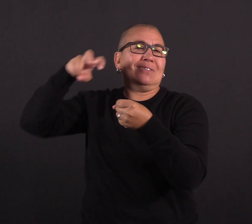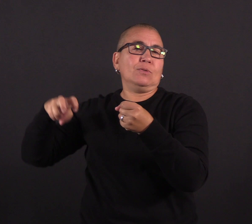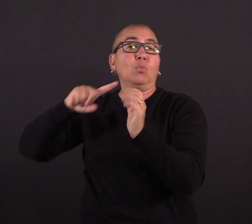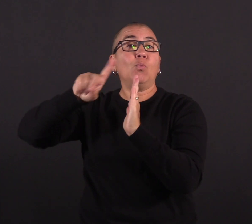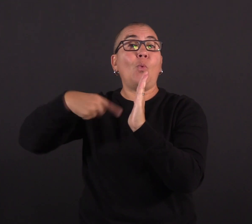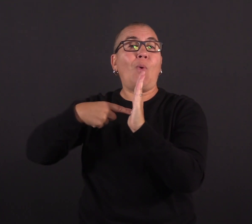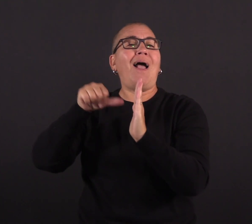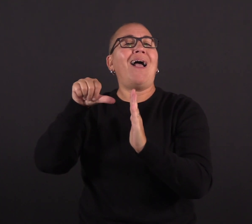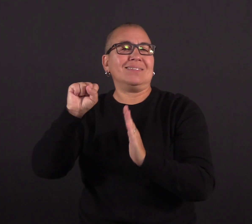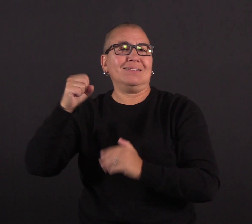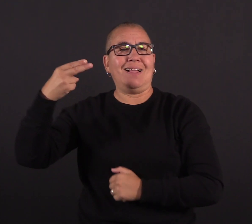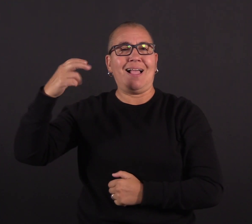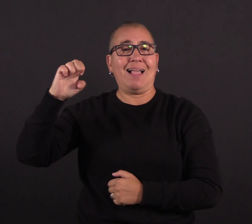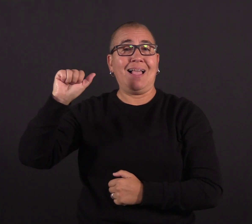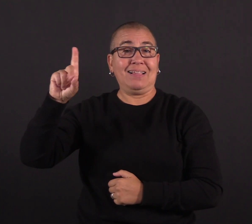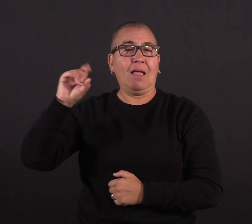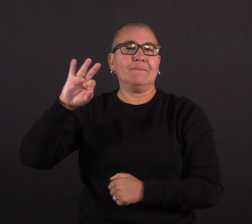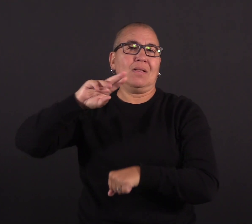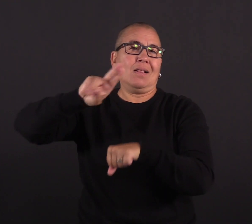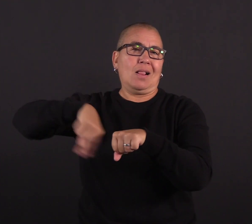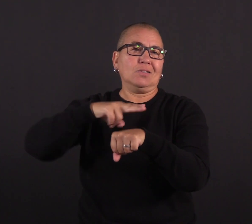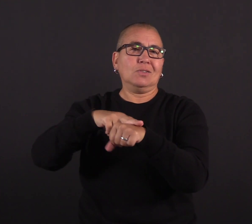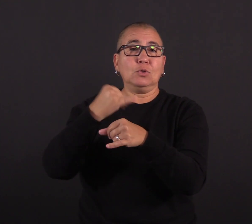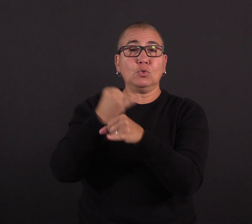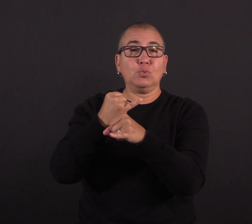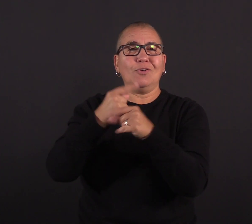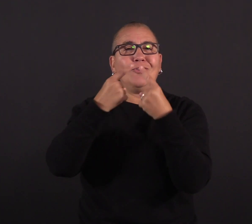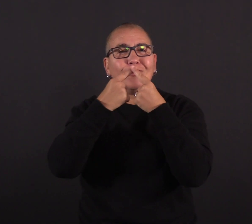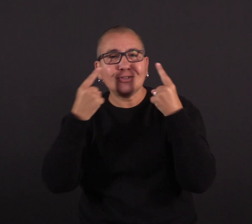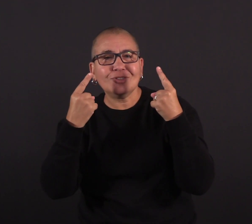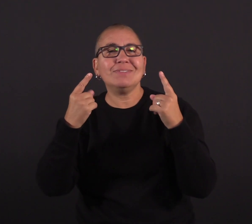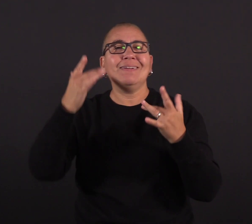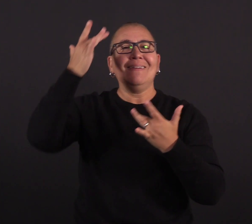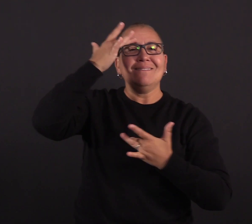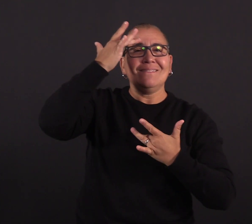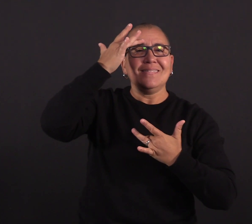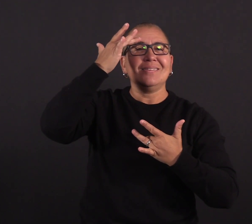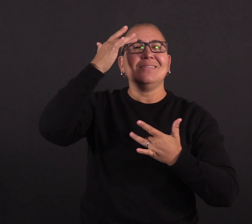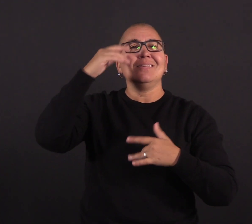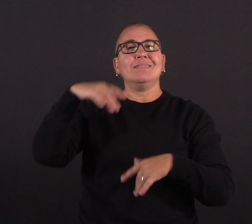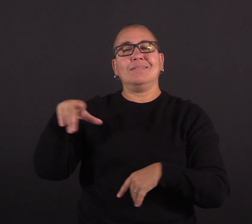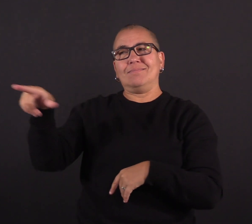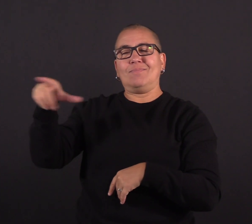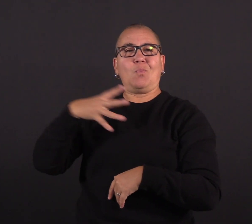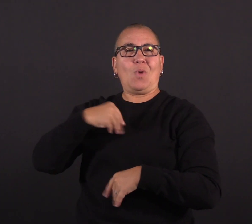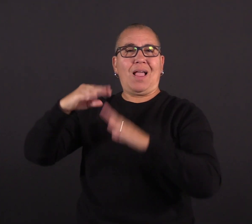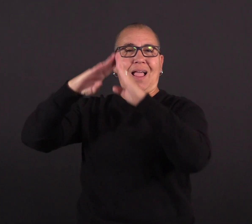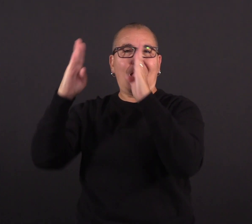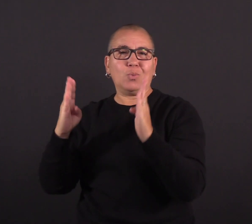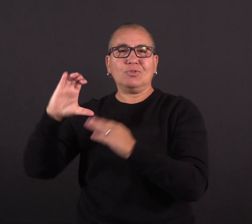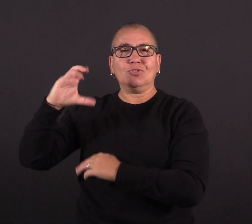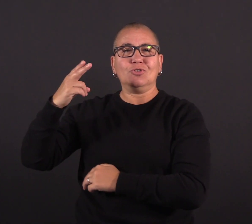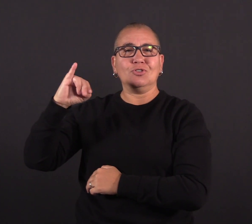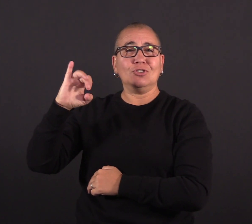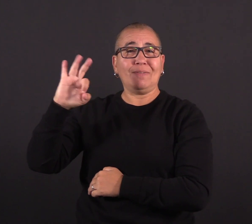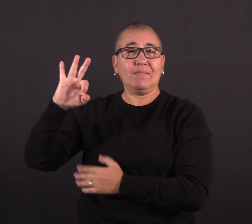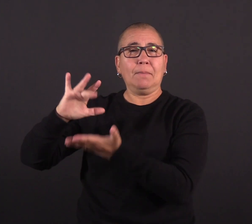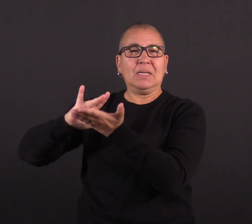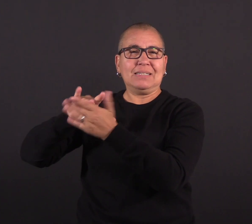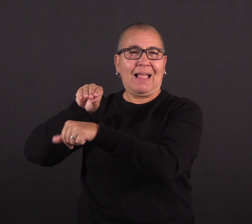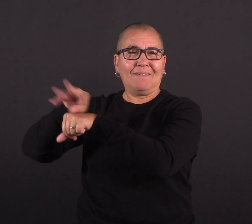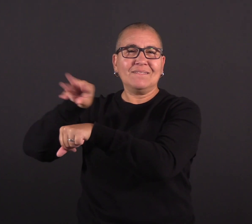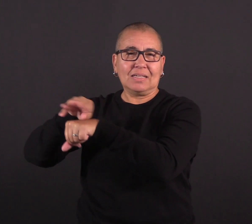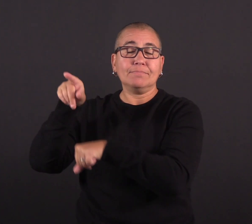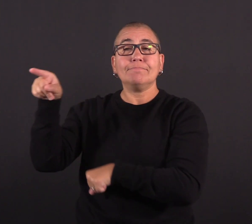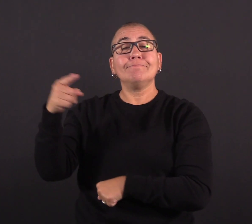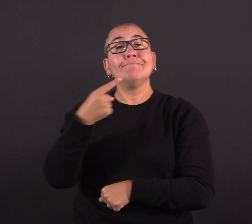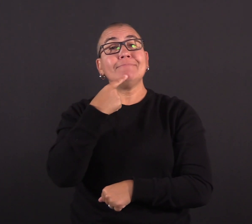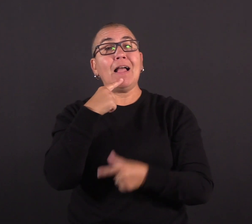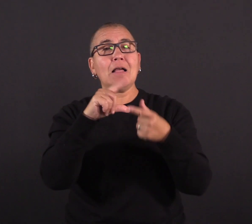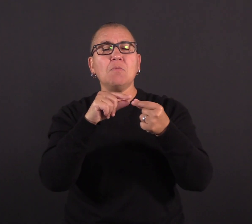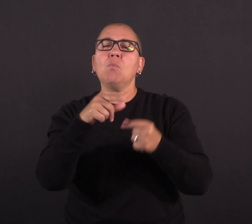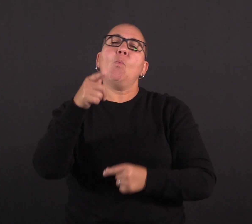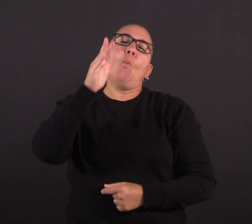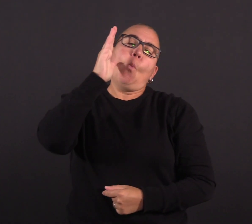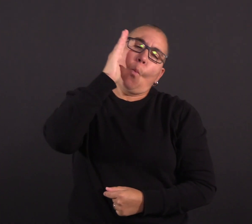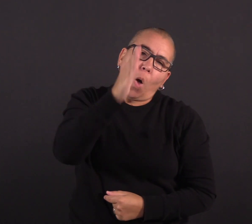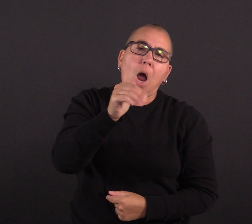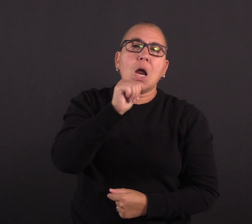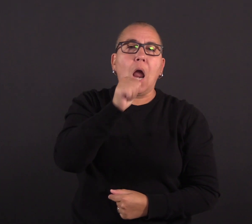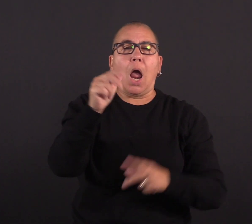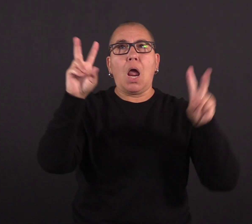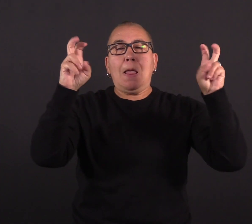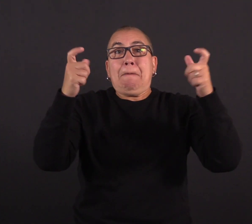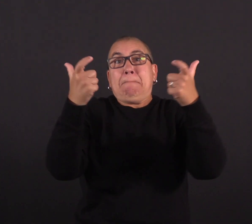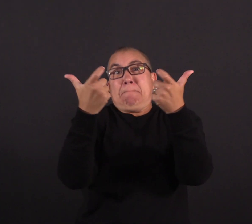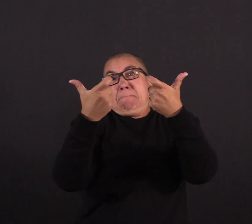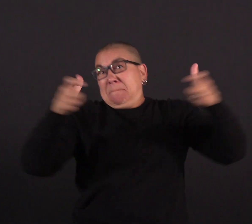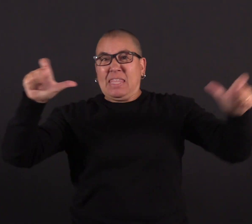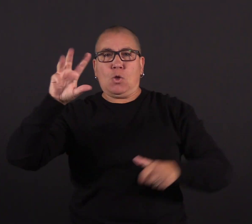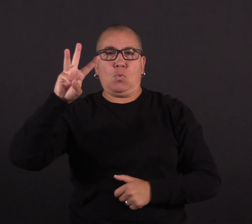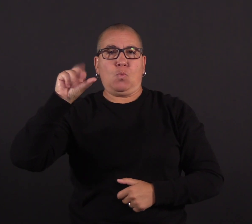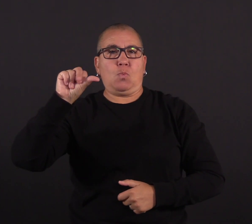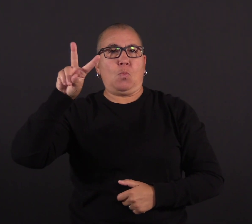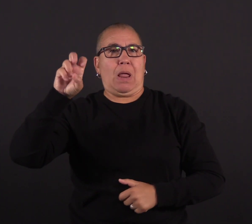Diseases and White House chief medical advisor. Still, the rise in Covid transmission is causing